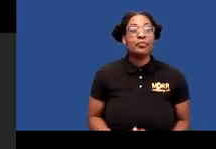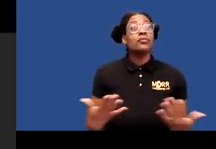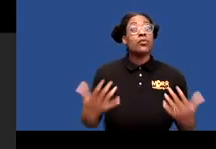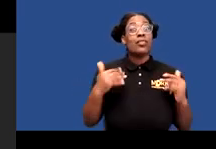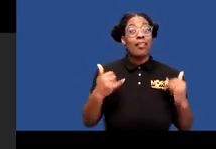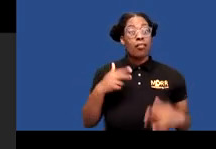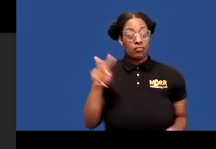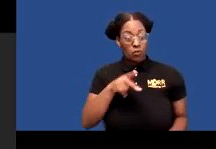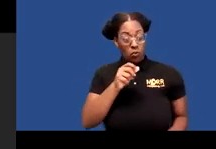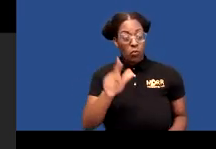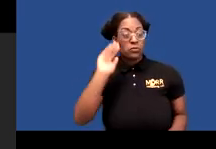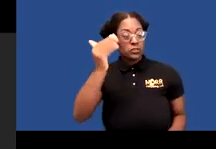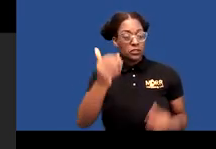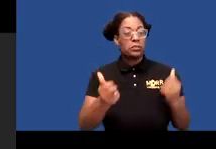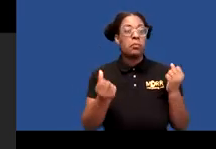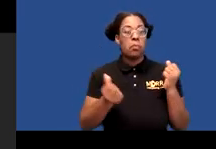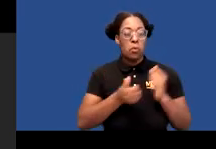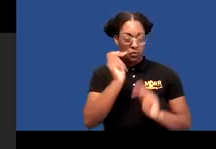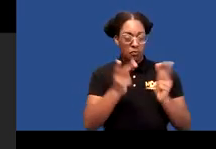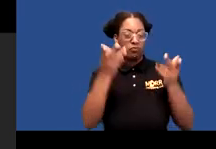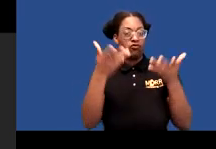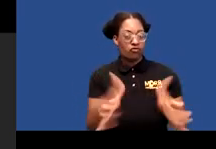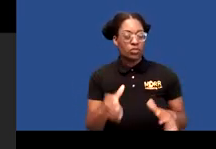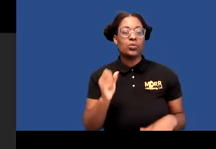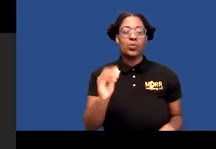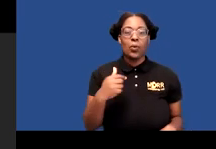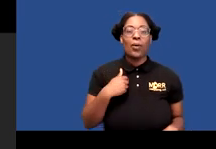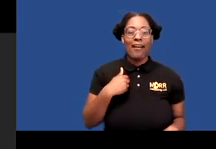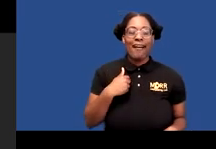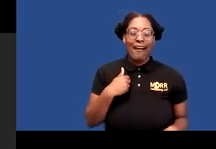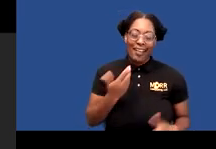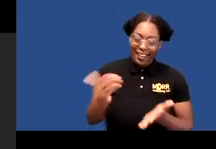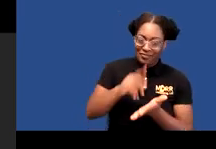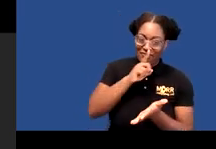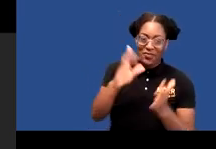But I'm hoping that you'll be inspired by this as well.